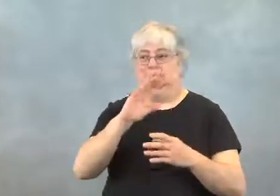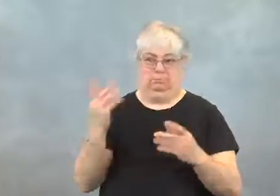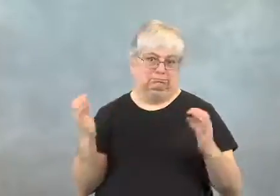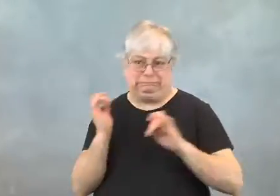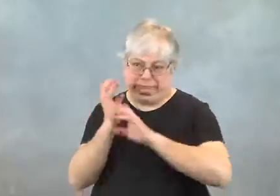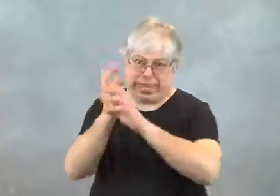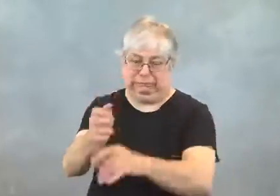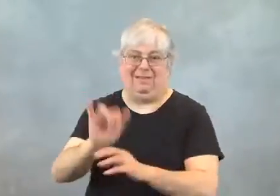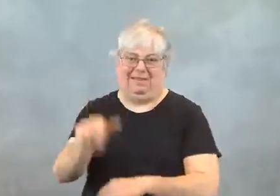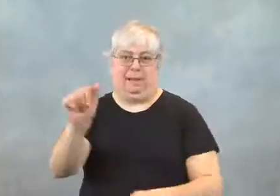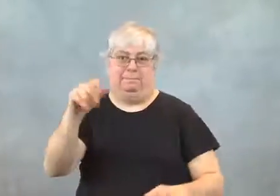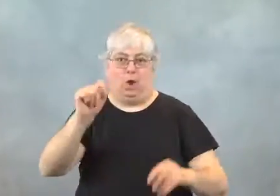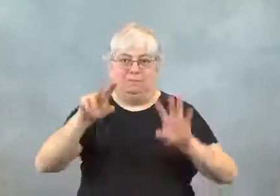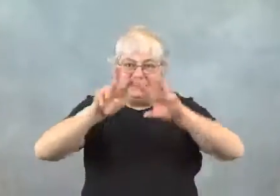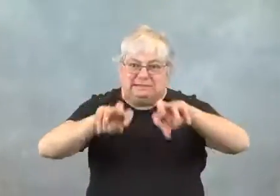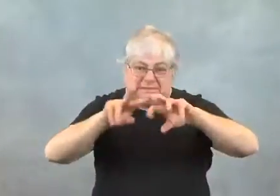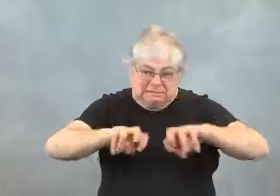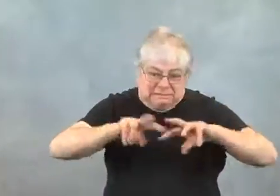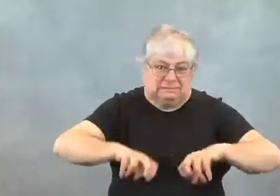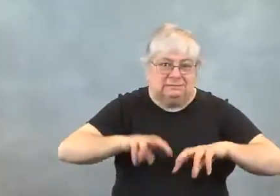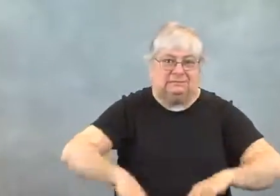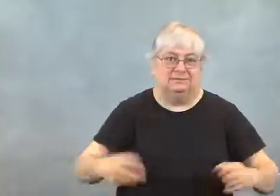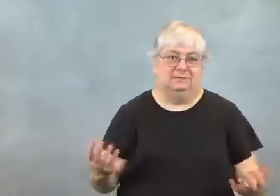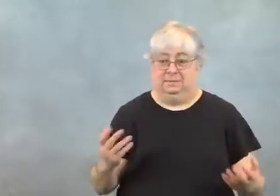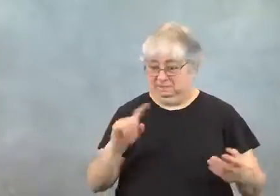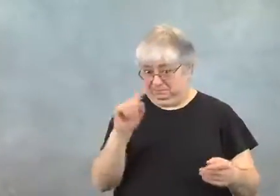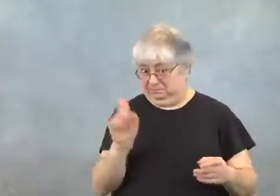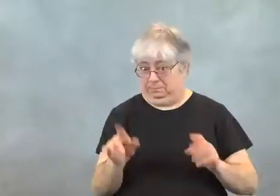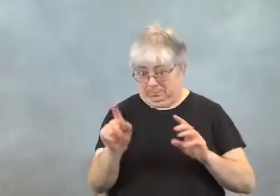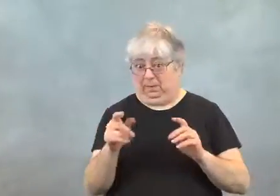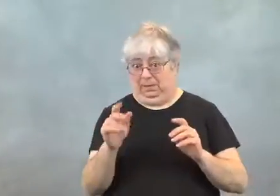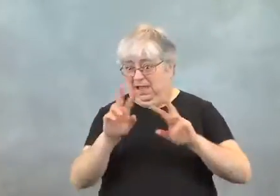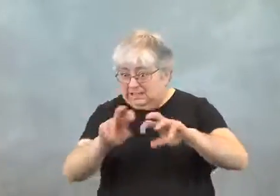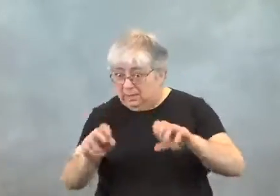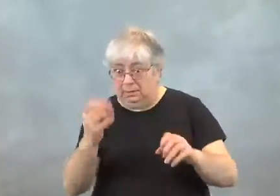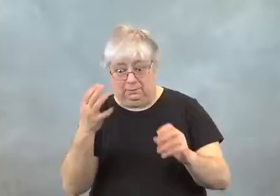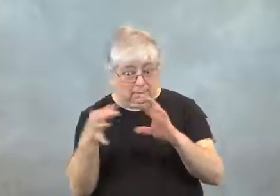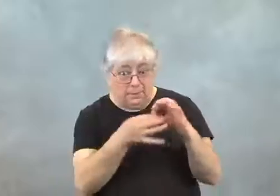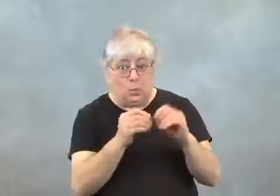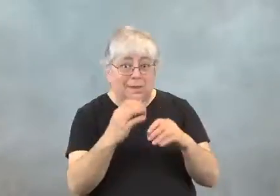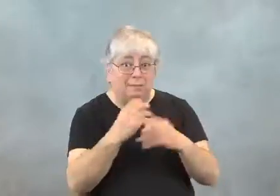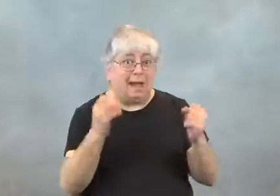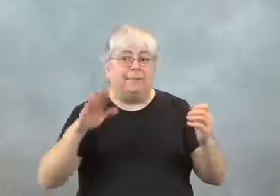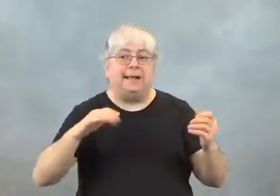are all going over this apartment.